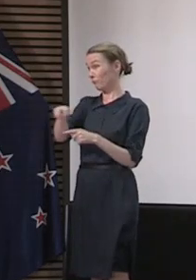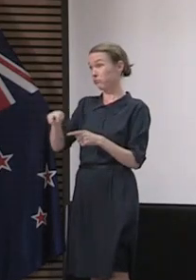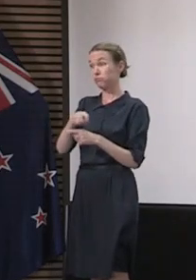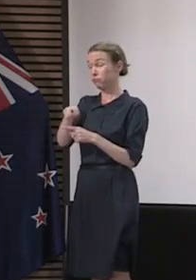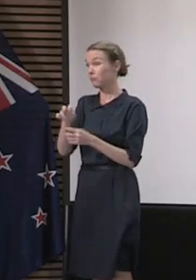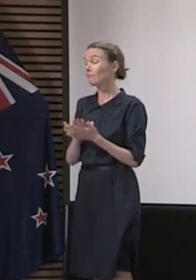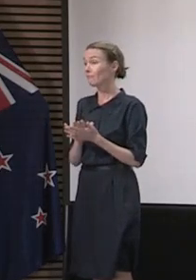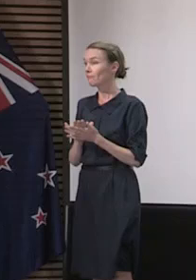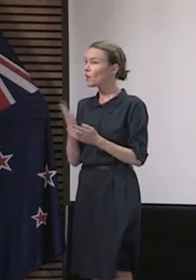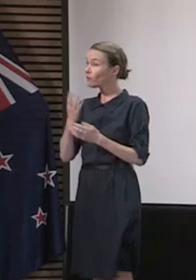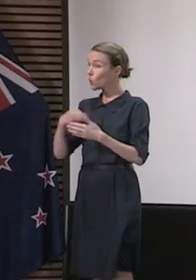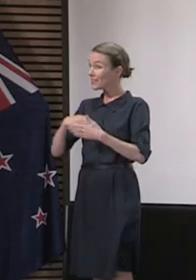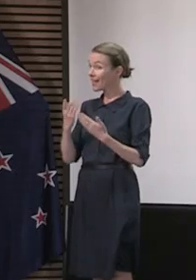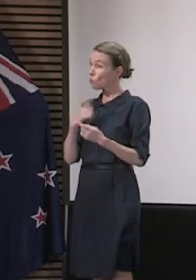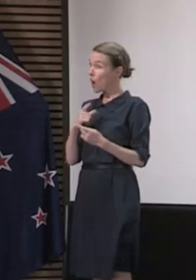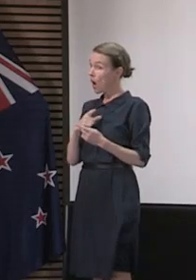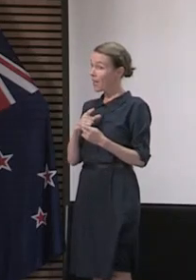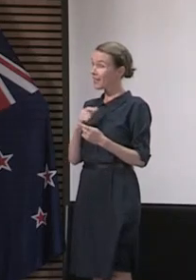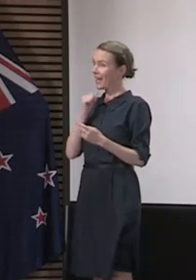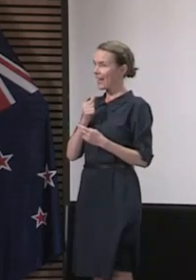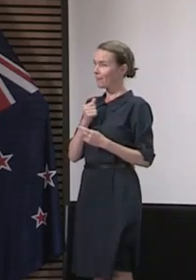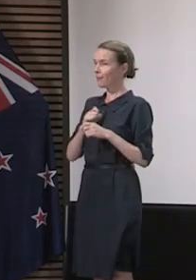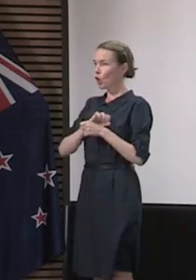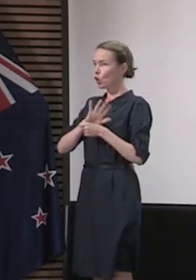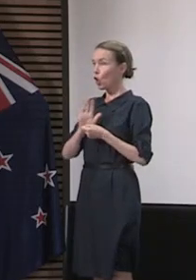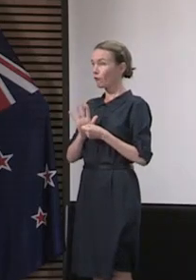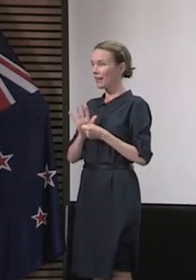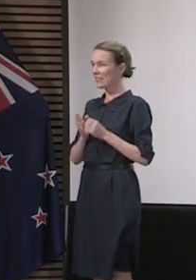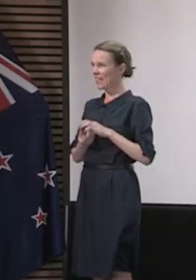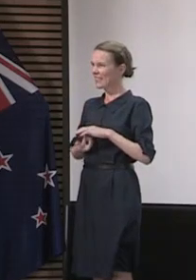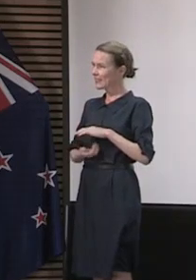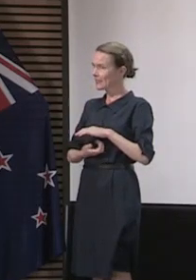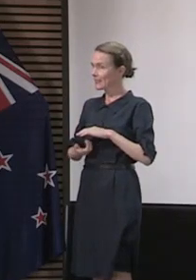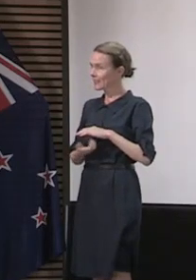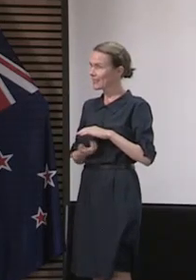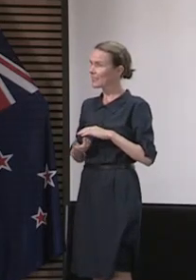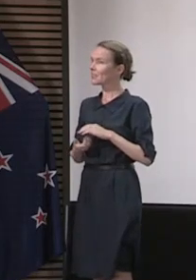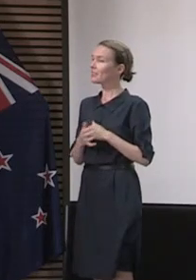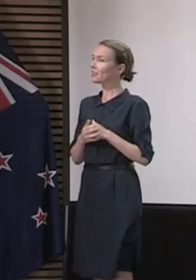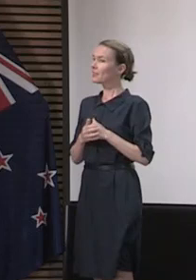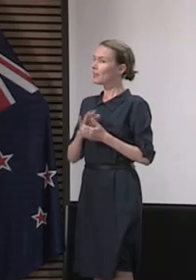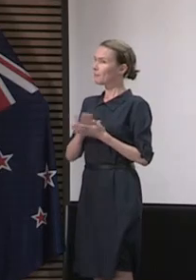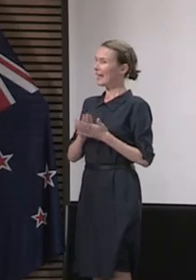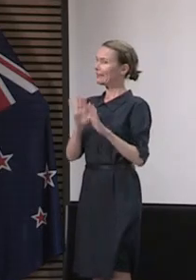tested if they develop symptoms and the whole point of that 14-day period is that